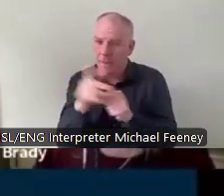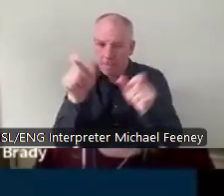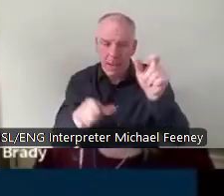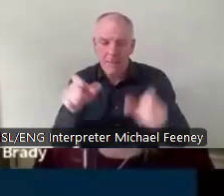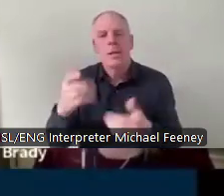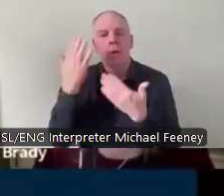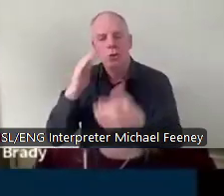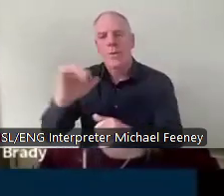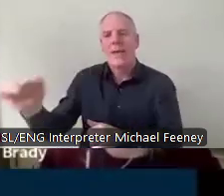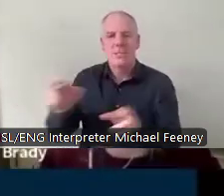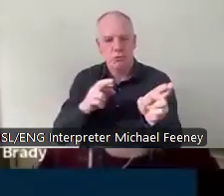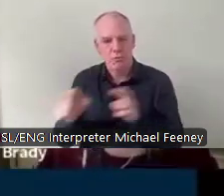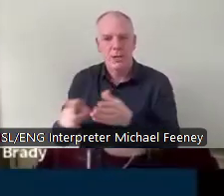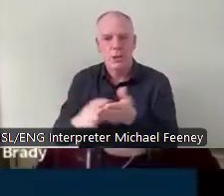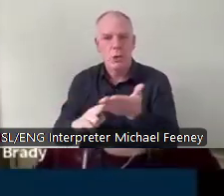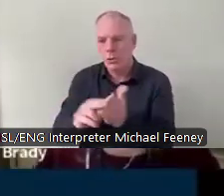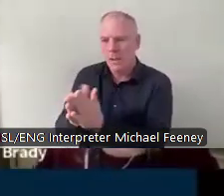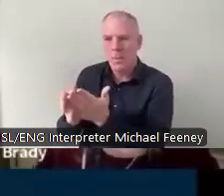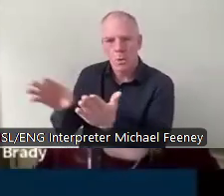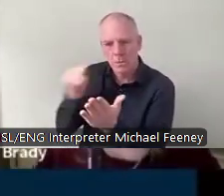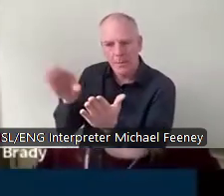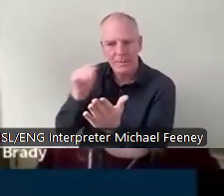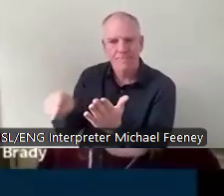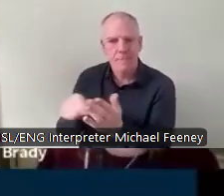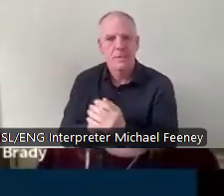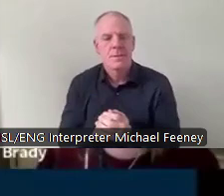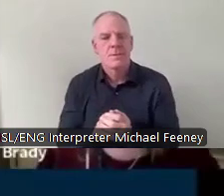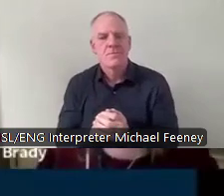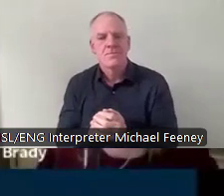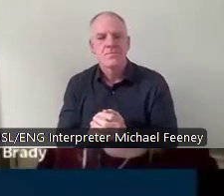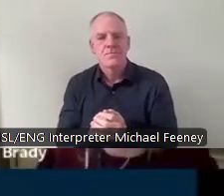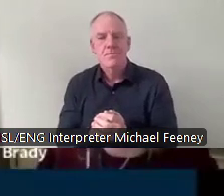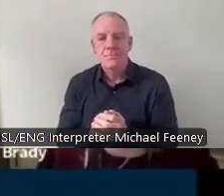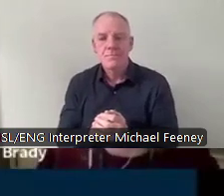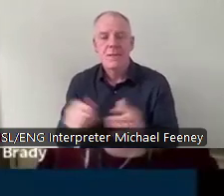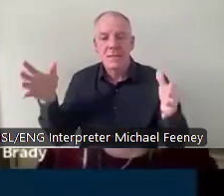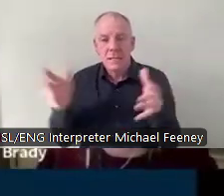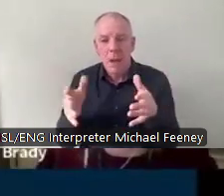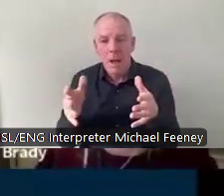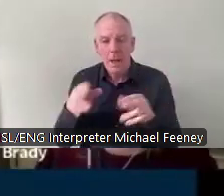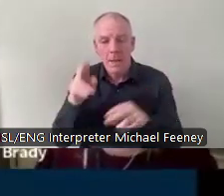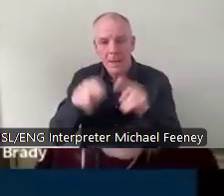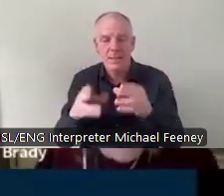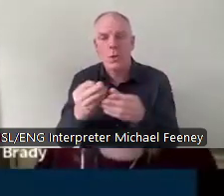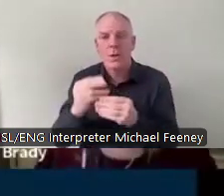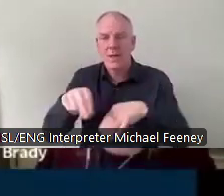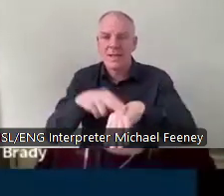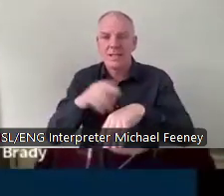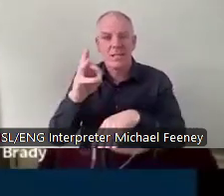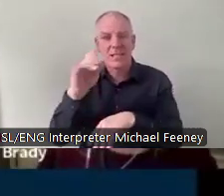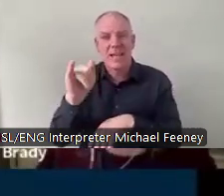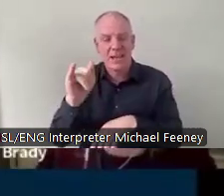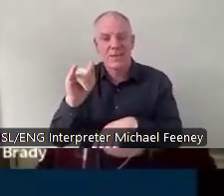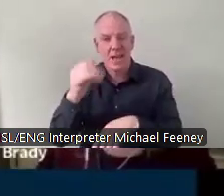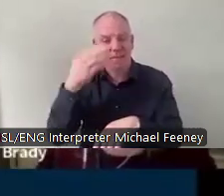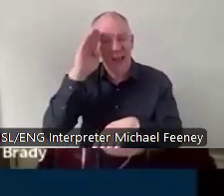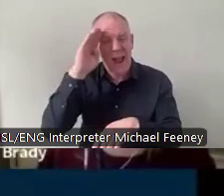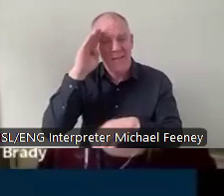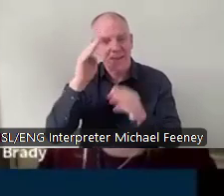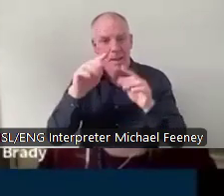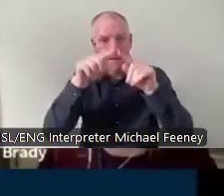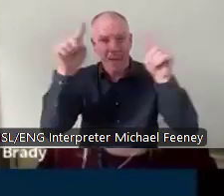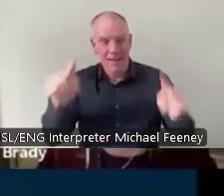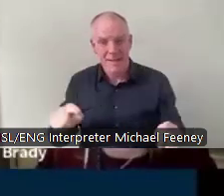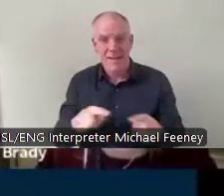regular use of pattern books. The juxtaposition of this smaller painting with the NGI's panel, we hope will serve to further emphasize the unusual nature of the